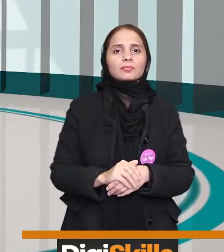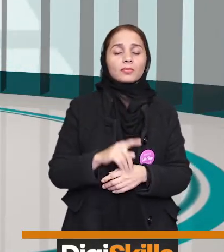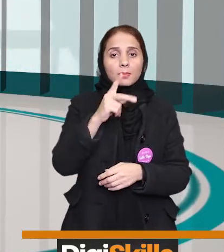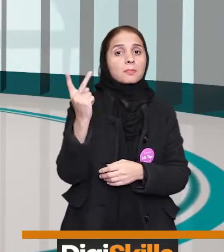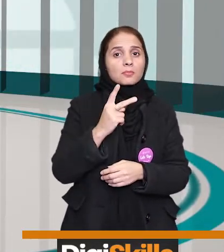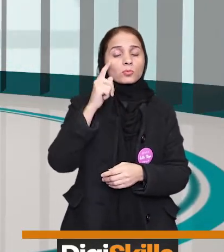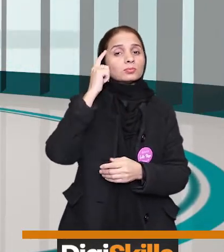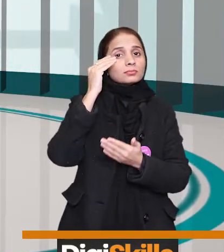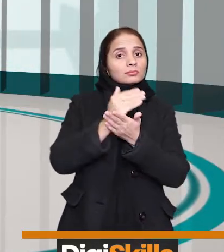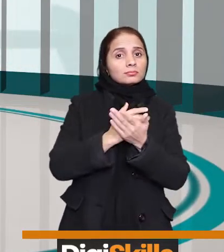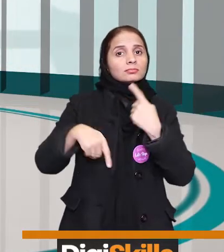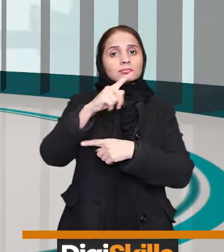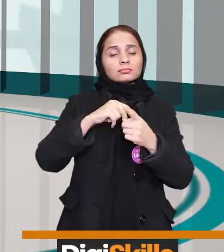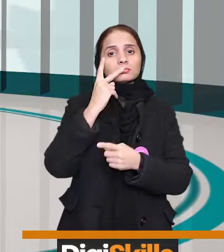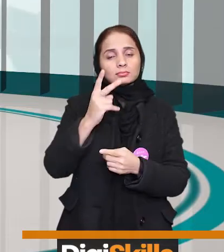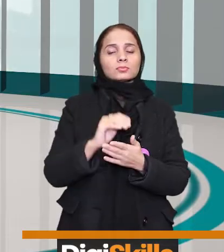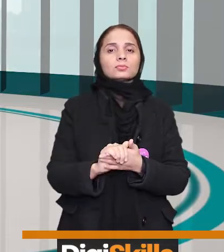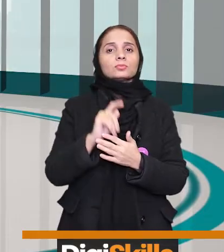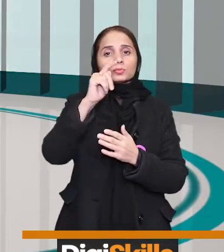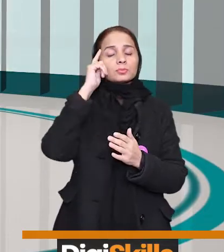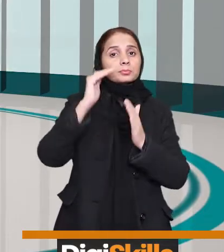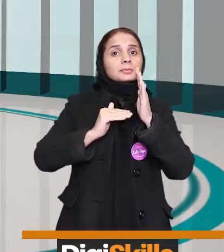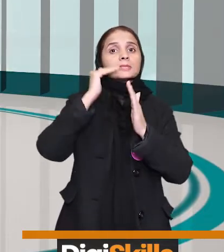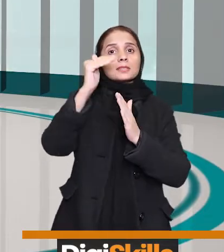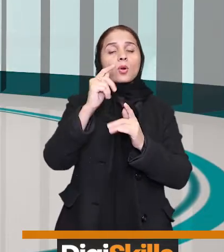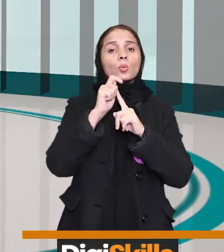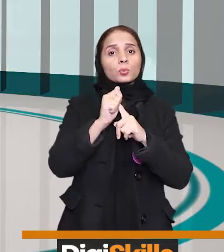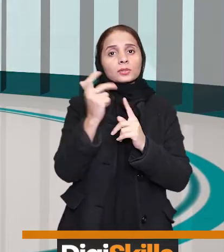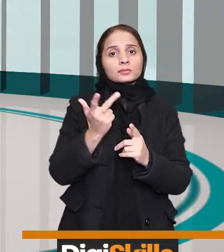So you better you know realize the importance of